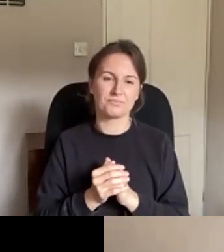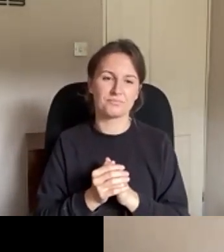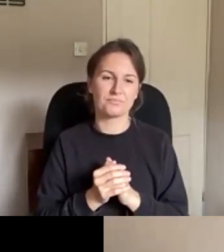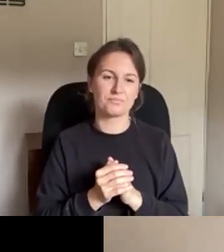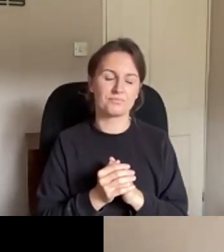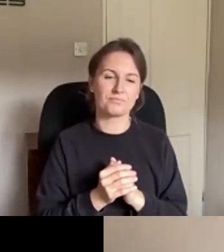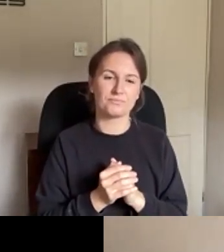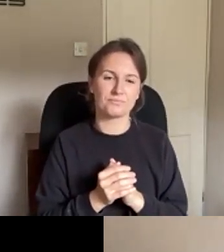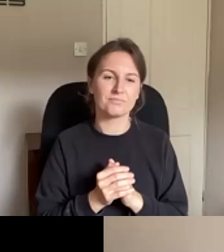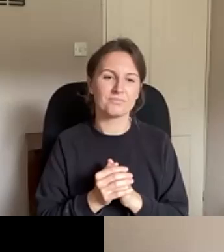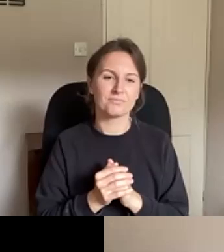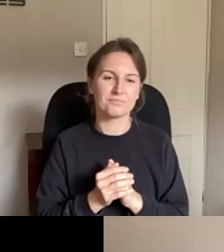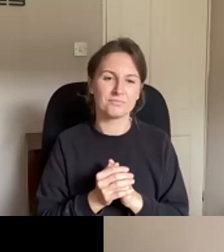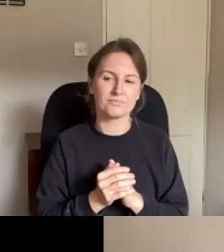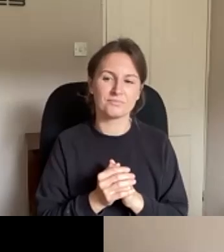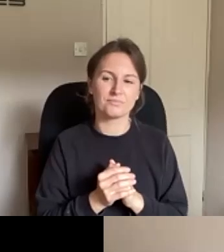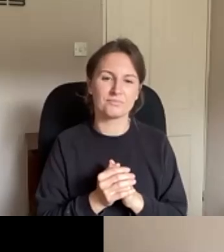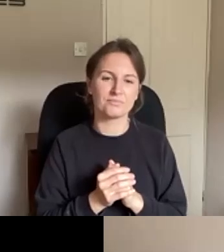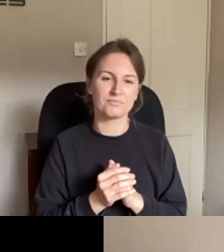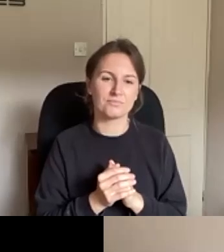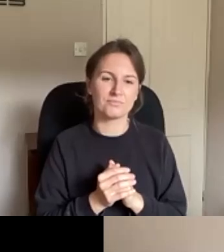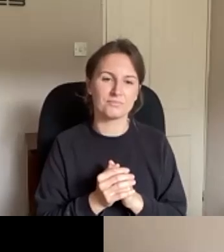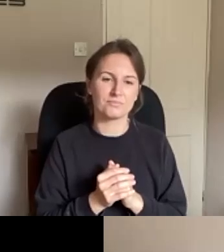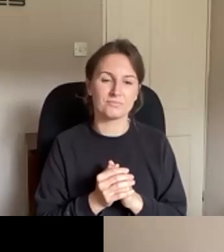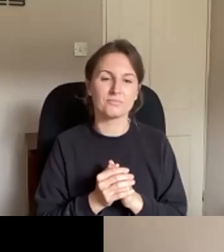Another fairly project-specific one here.